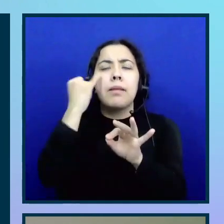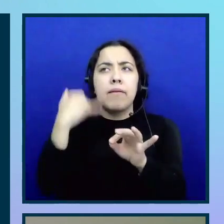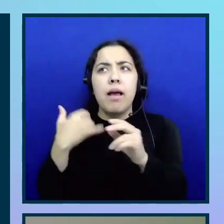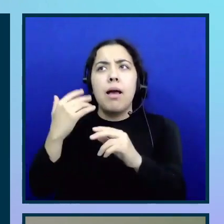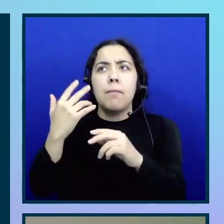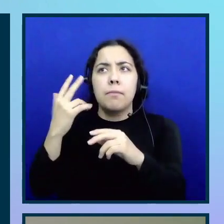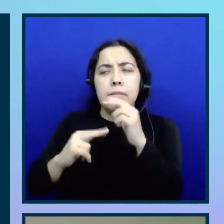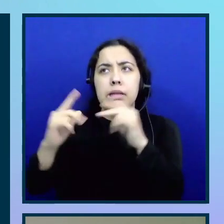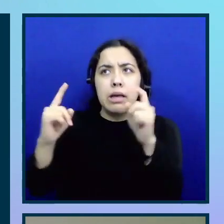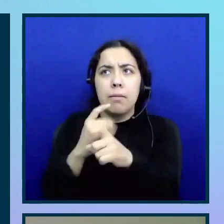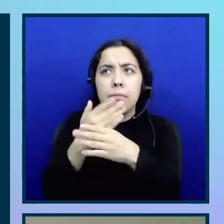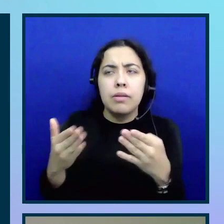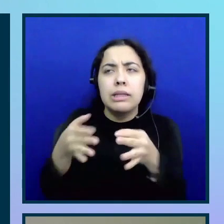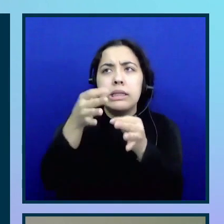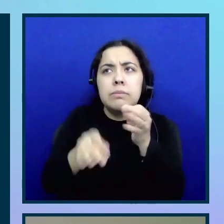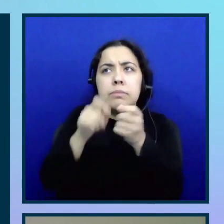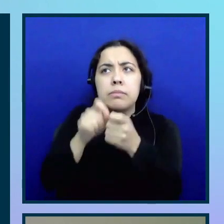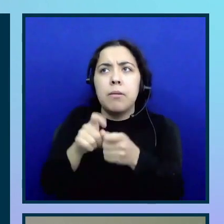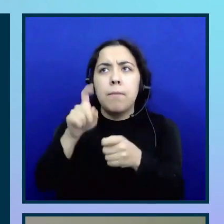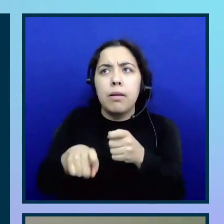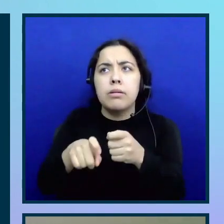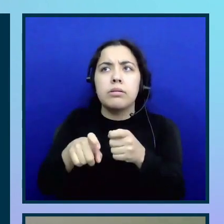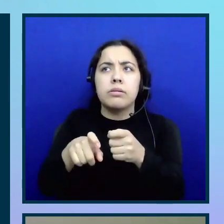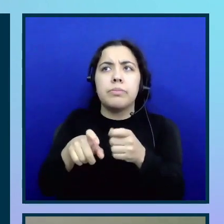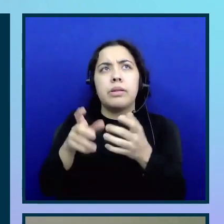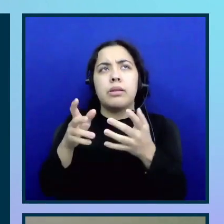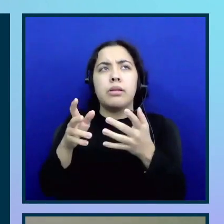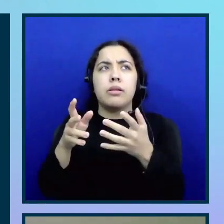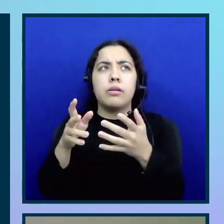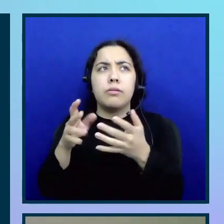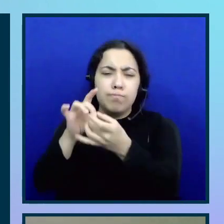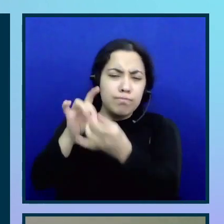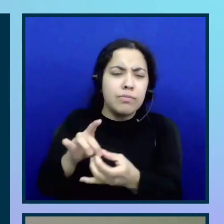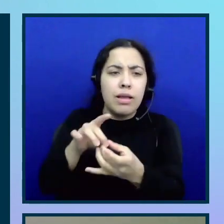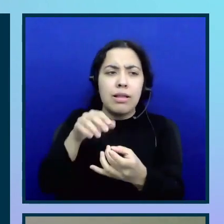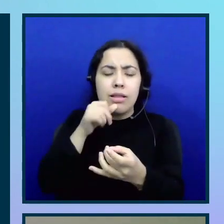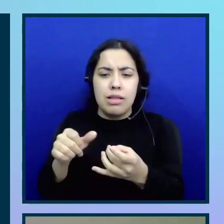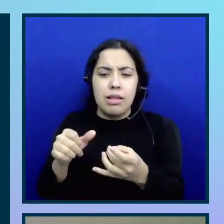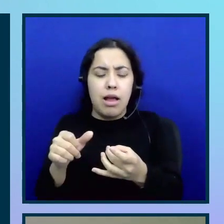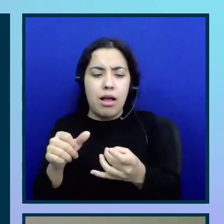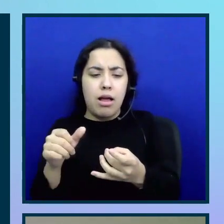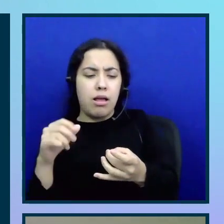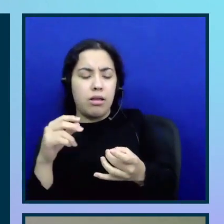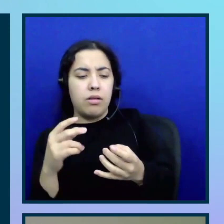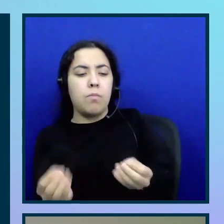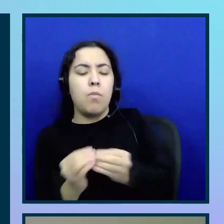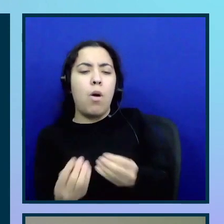every single simple detail needs to be nailed down. So you don't add to the cognitive load of the already difficult thing you're asking people to do.